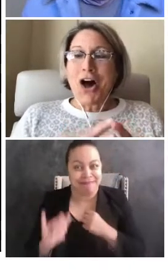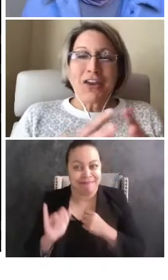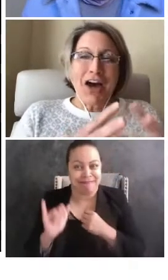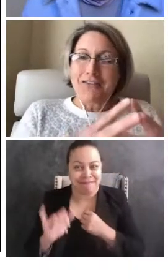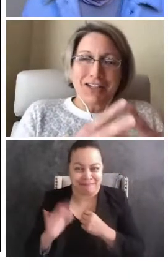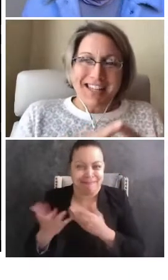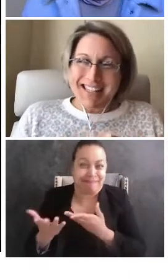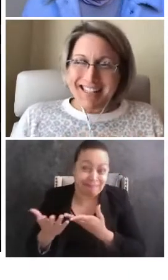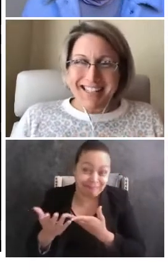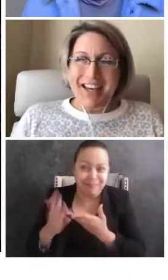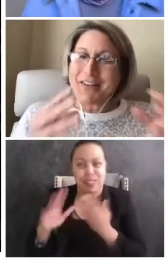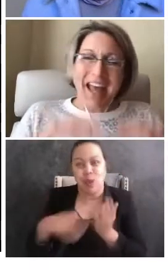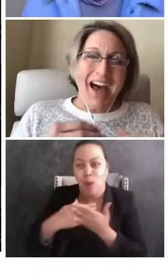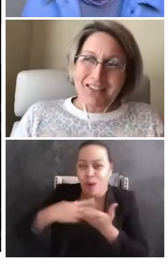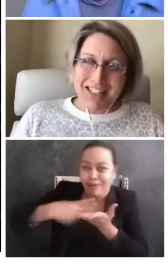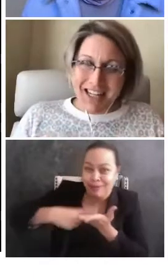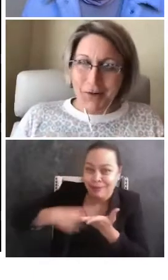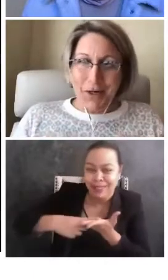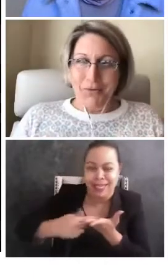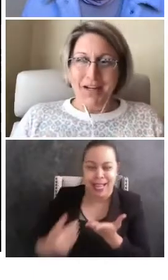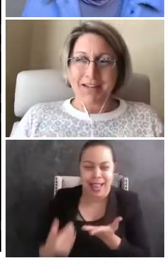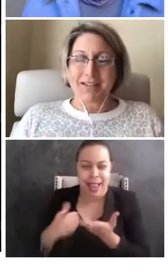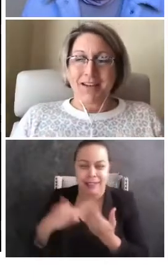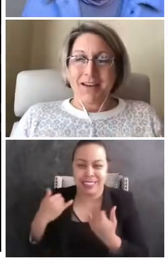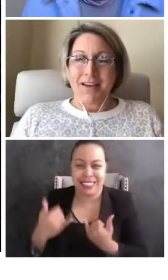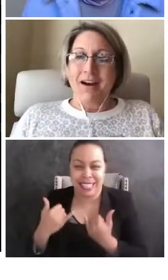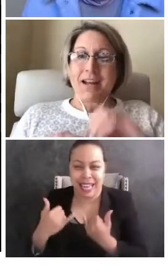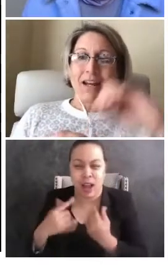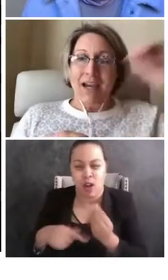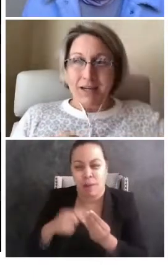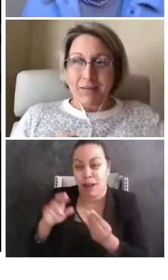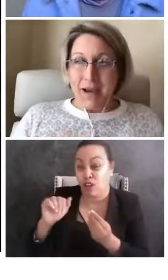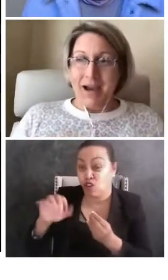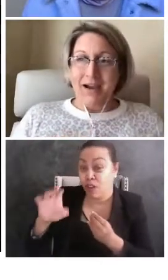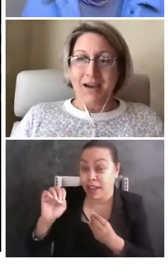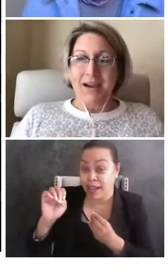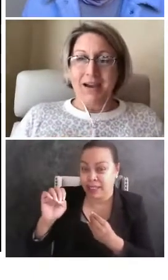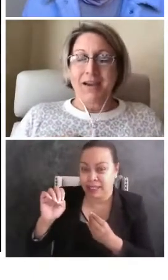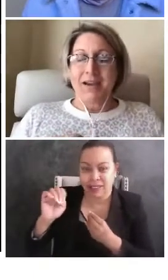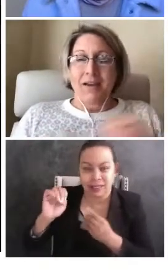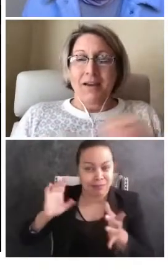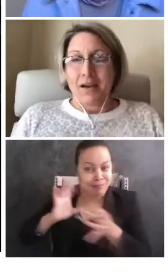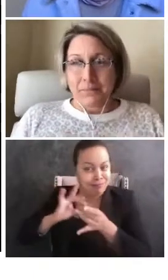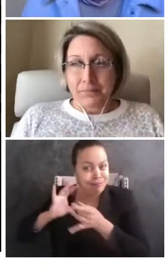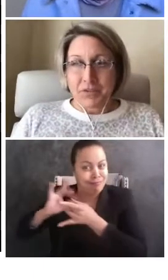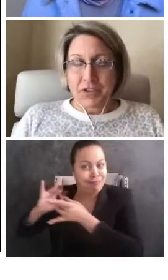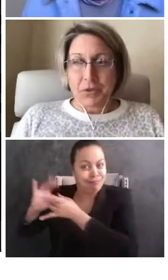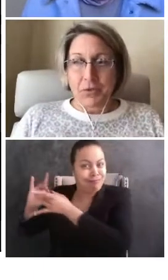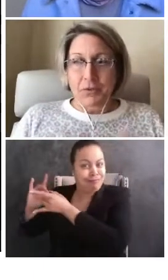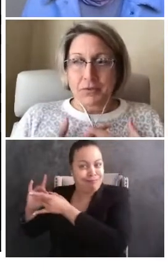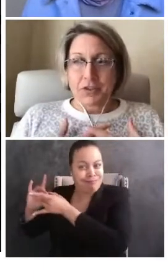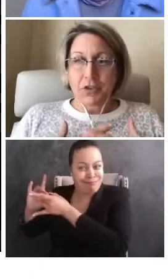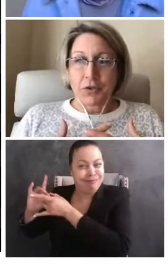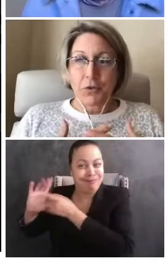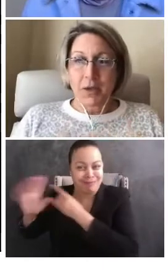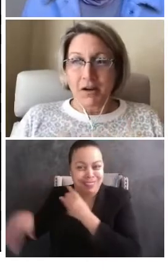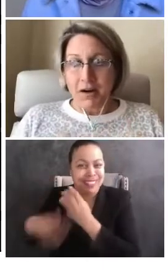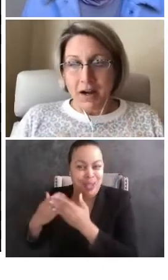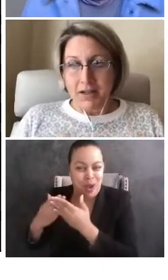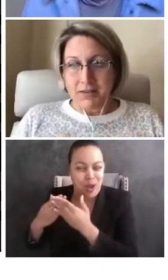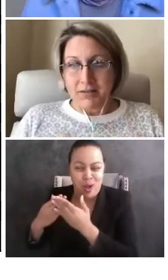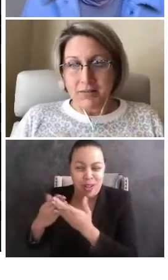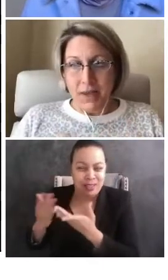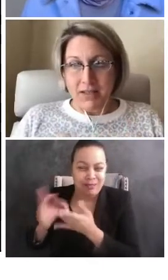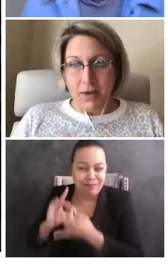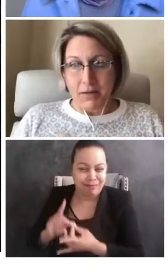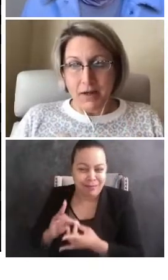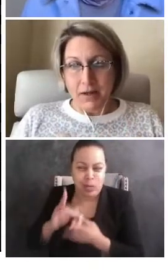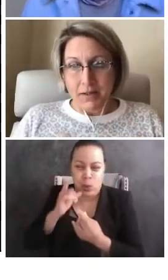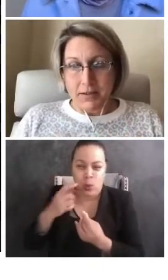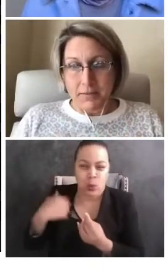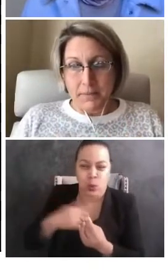All the conversations we have today connect back to who we are as white Americans.